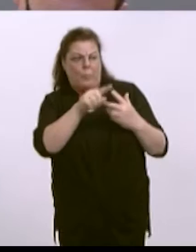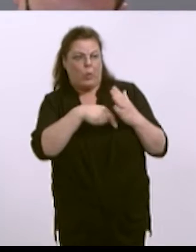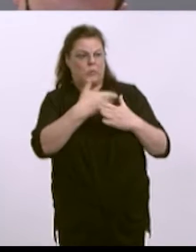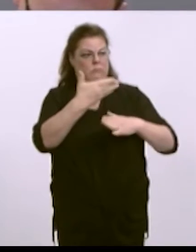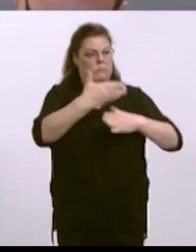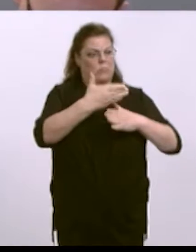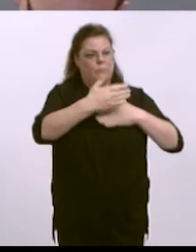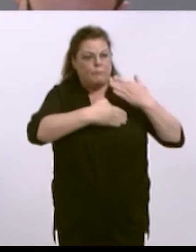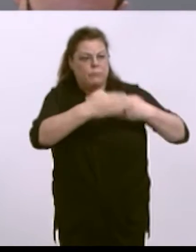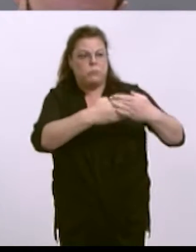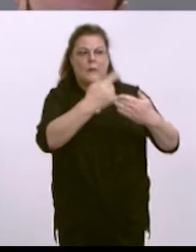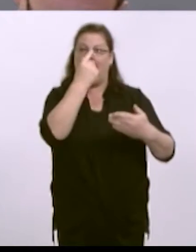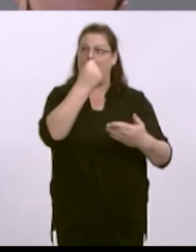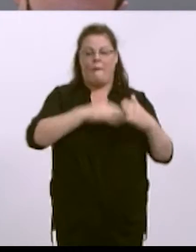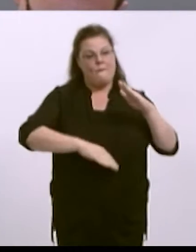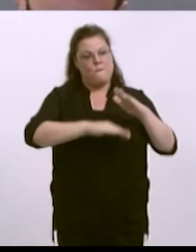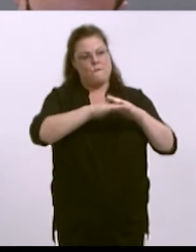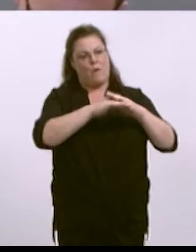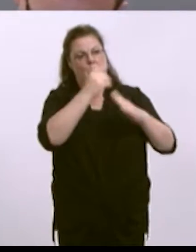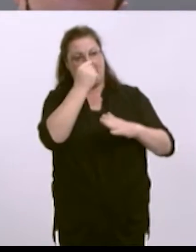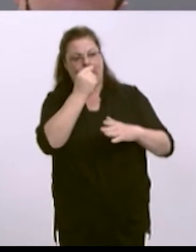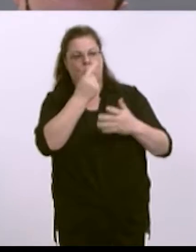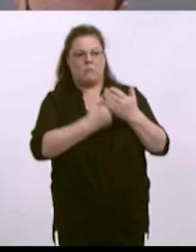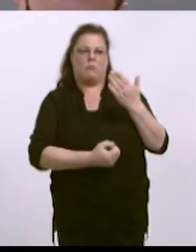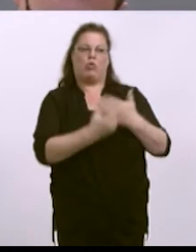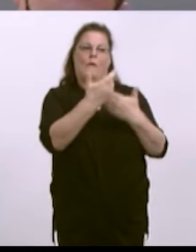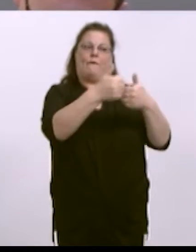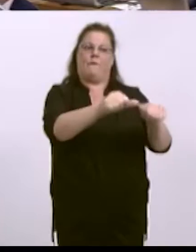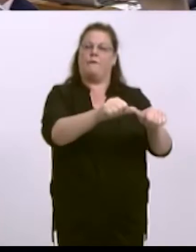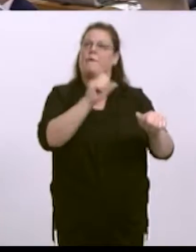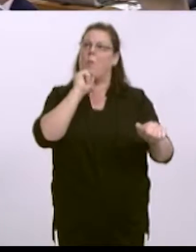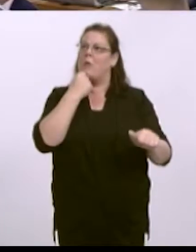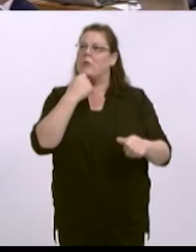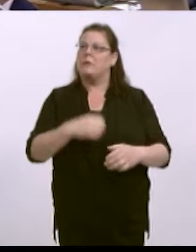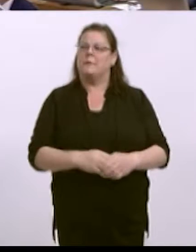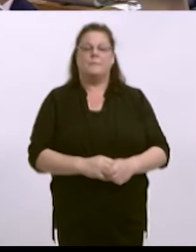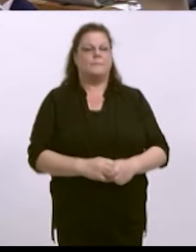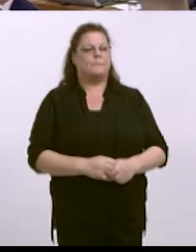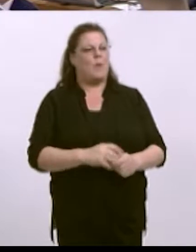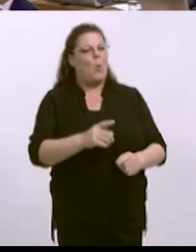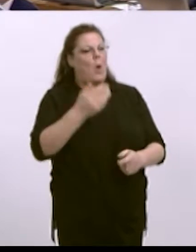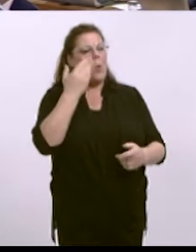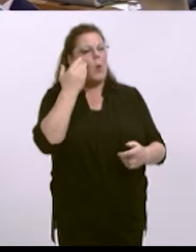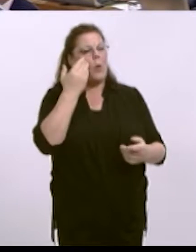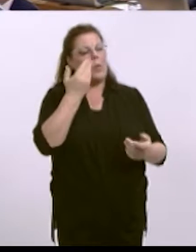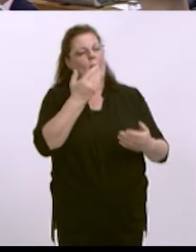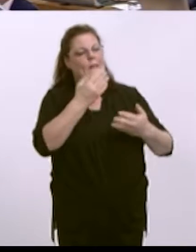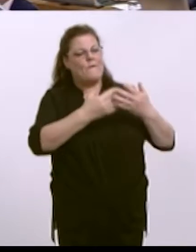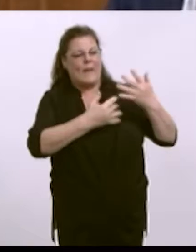and its full capacity and potential reached at the end of this Assembly? Carwyn Jones: We donít accept that those figures are correct. We are confident in the